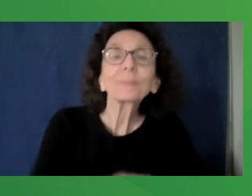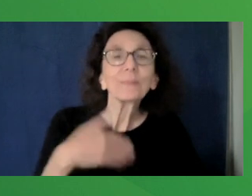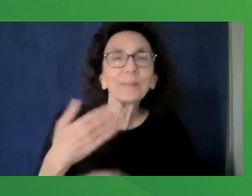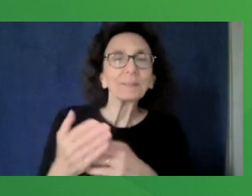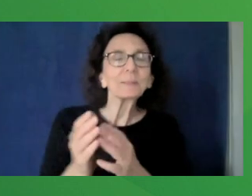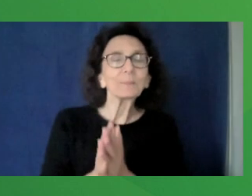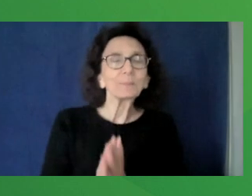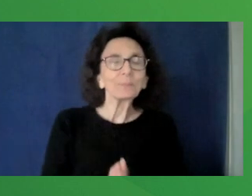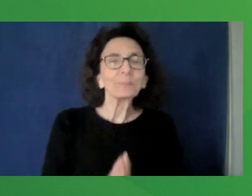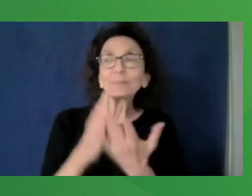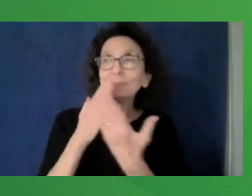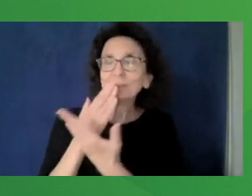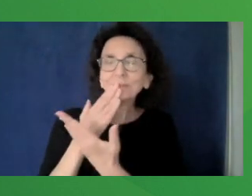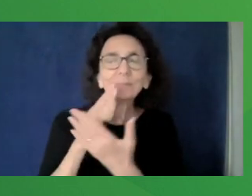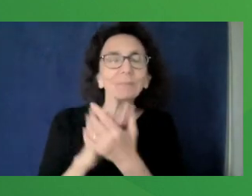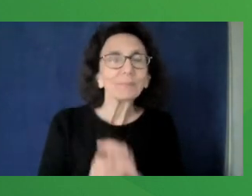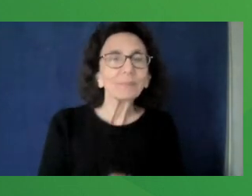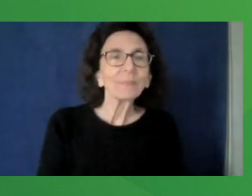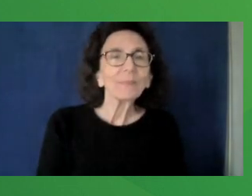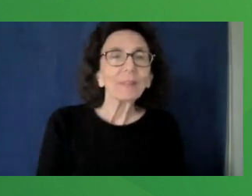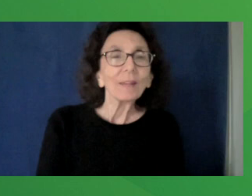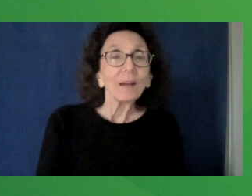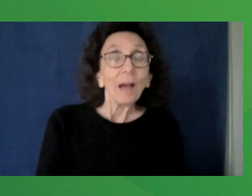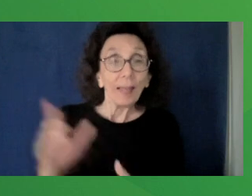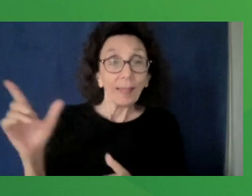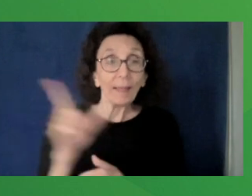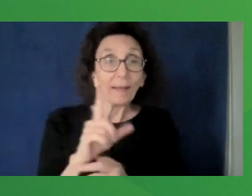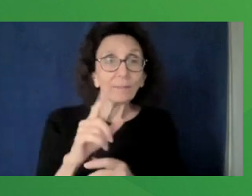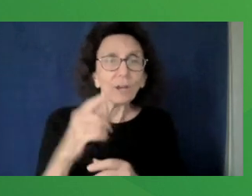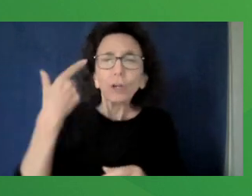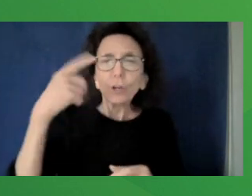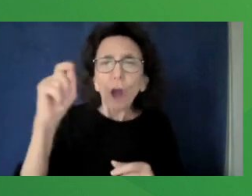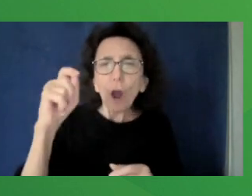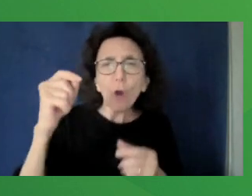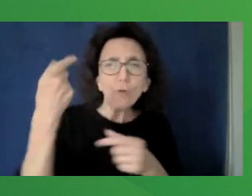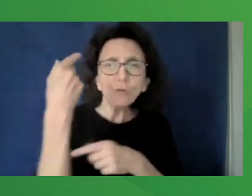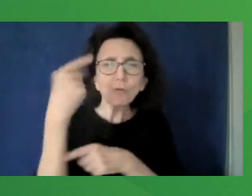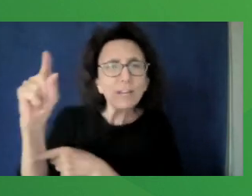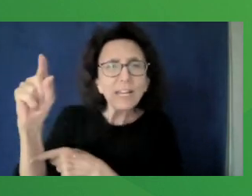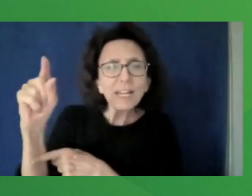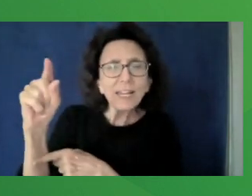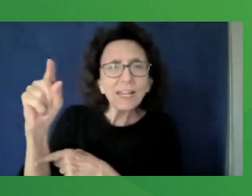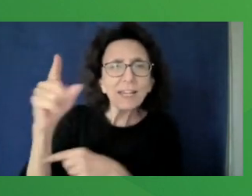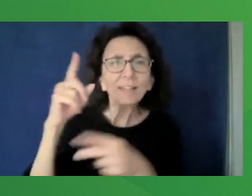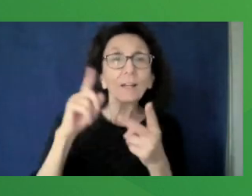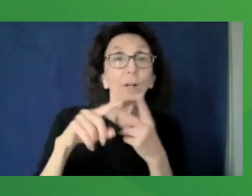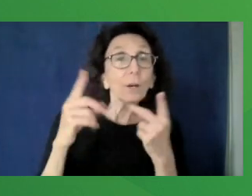Thank you. On the left we have go green by doing things such as recycling, reuse bags,